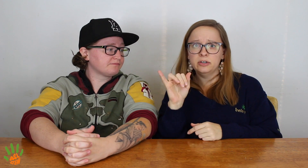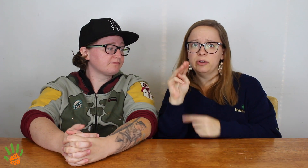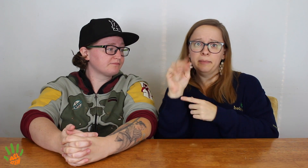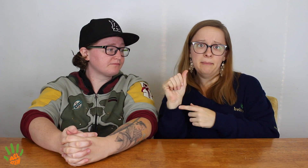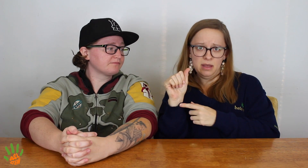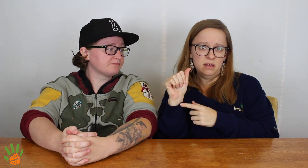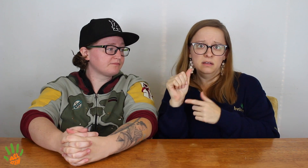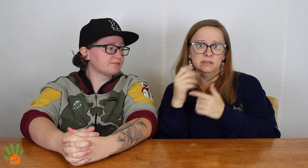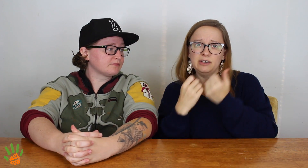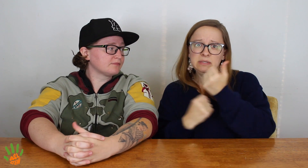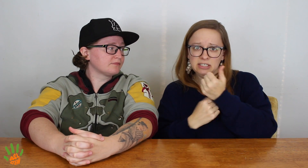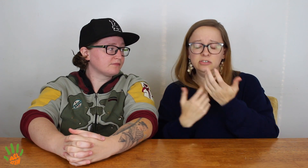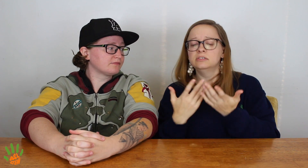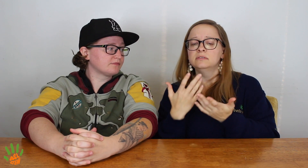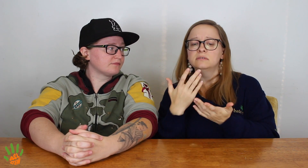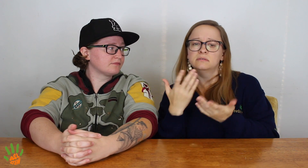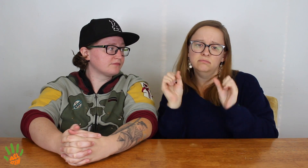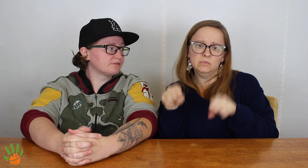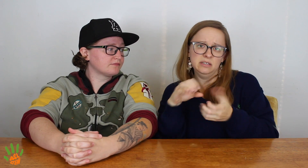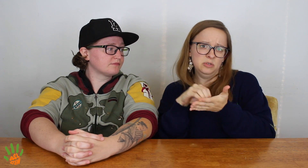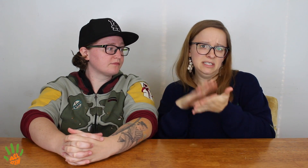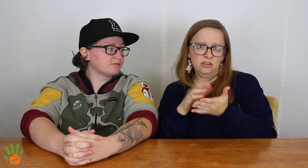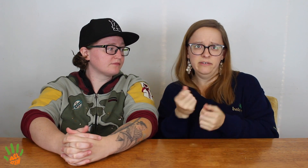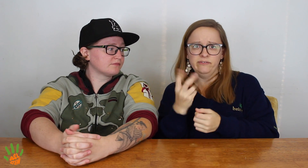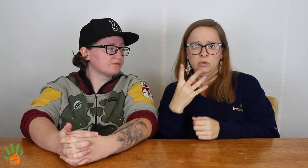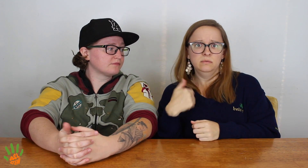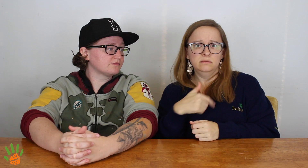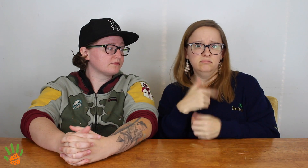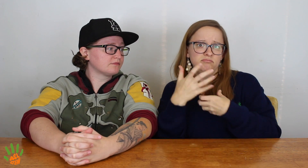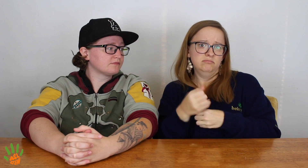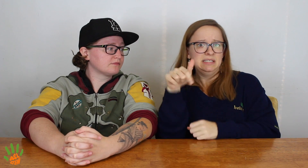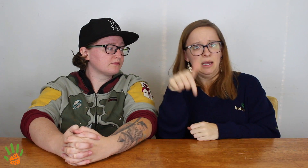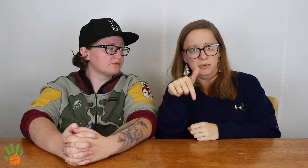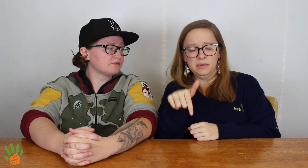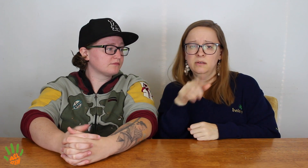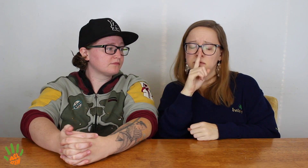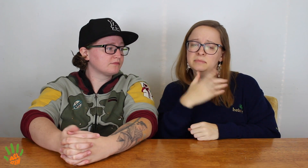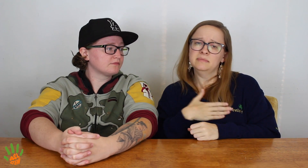hurricane Harvey or Irma to different foundations. We can put down a few that we trust below.